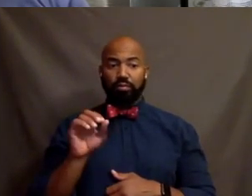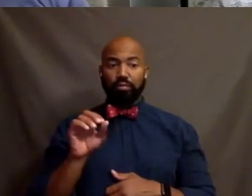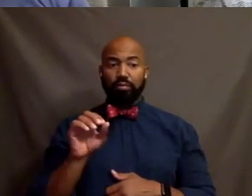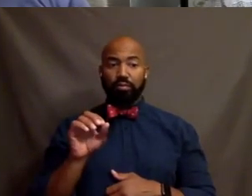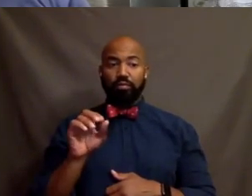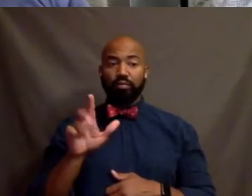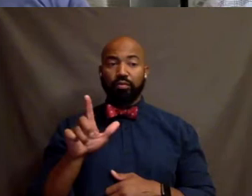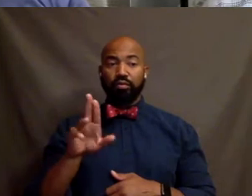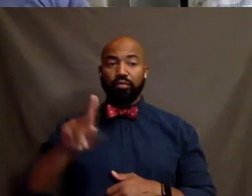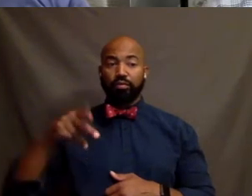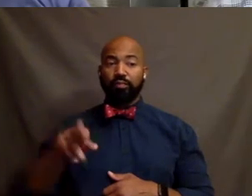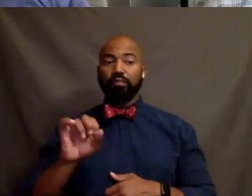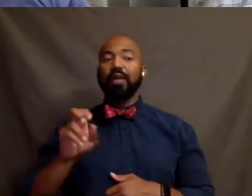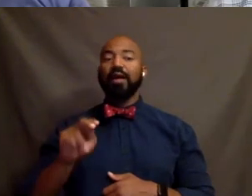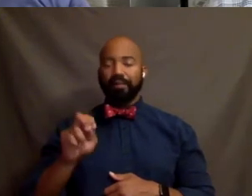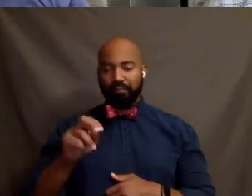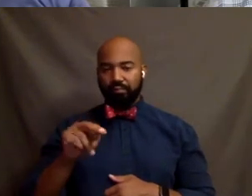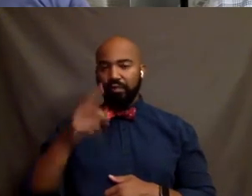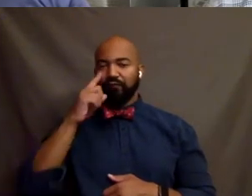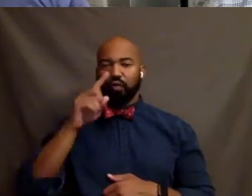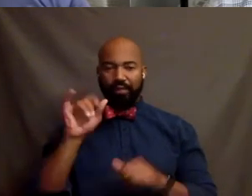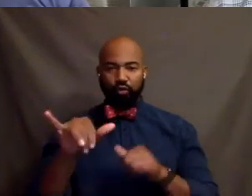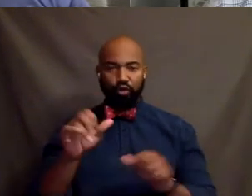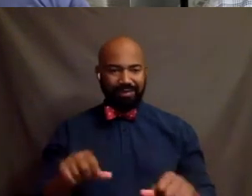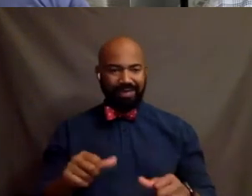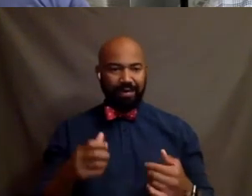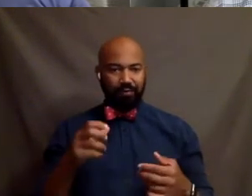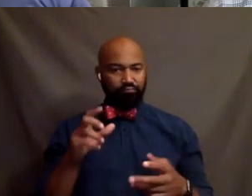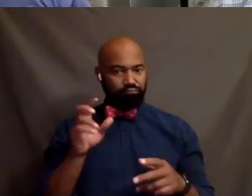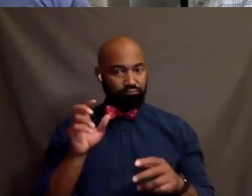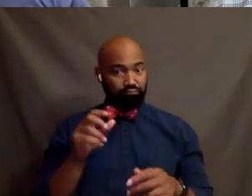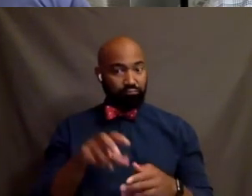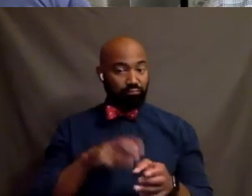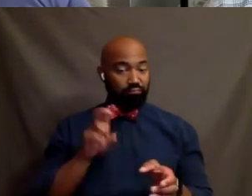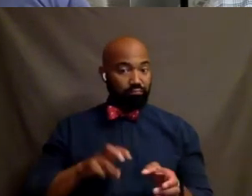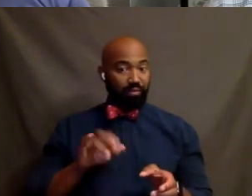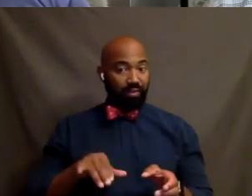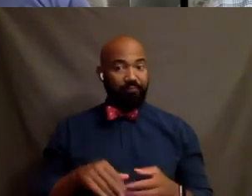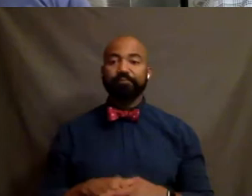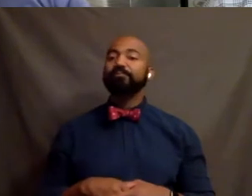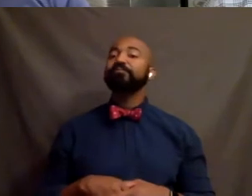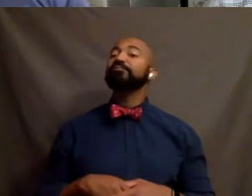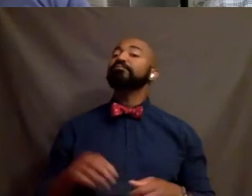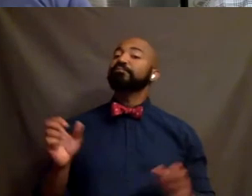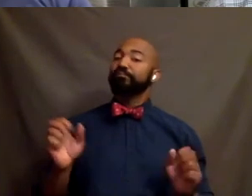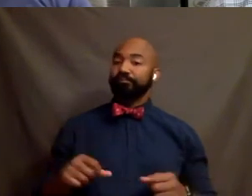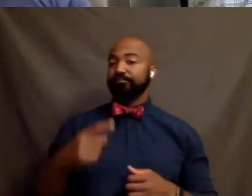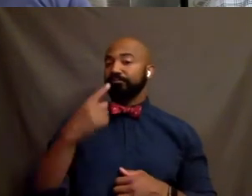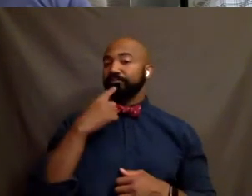What you need is a really good conversation with your provider to say, these are my goals and I've met my goals, or I'm there or I'm not quite there,